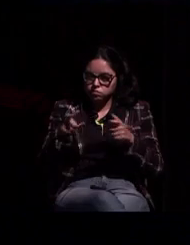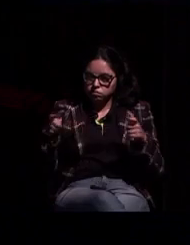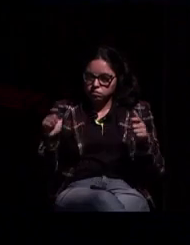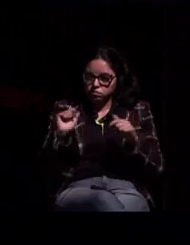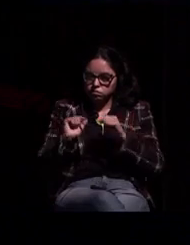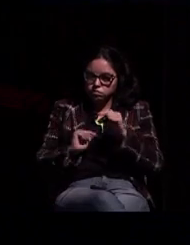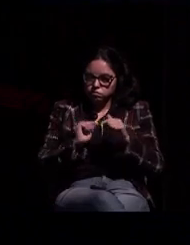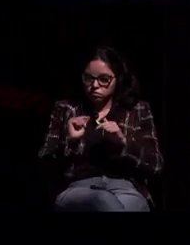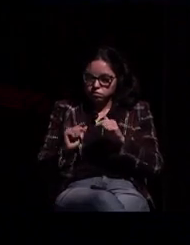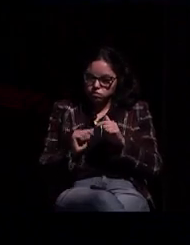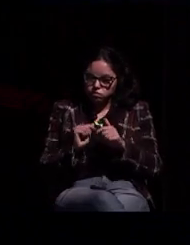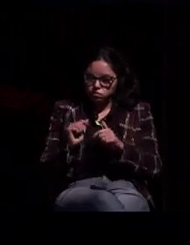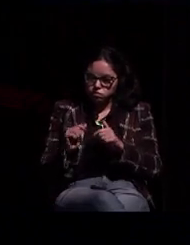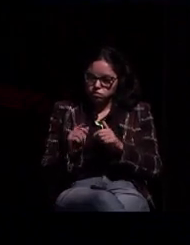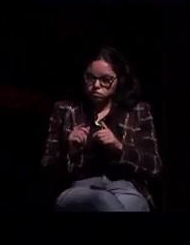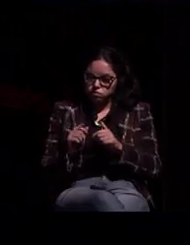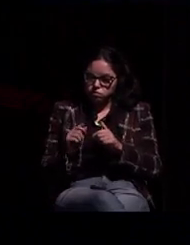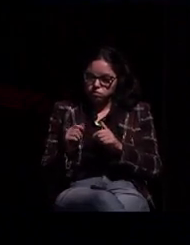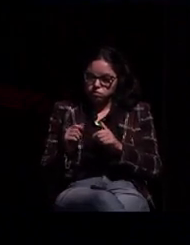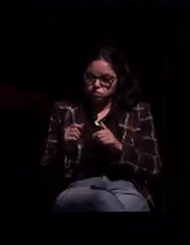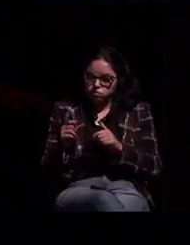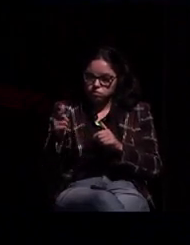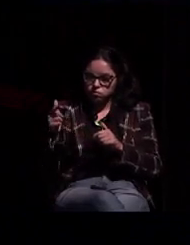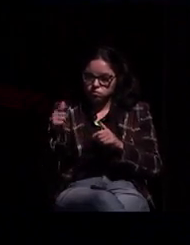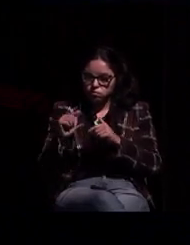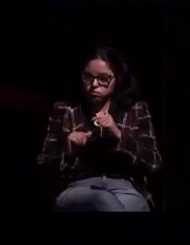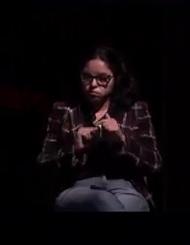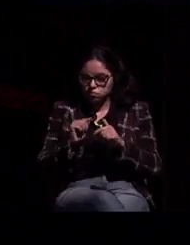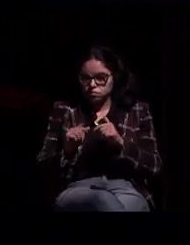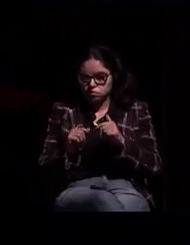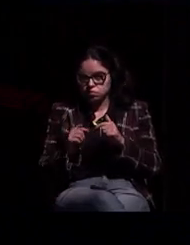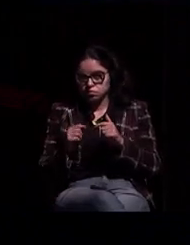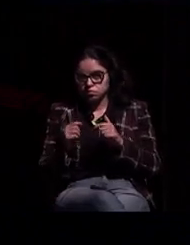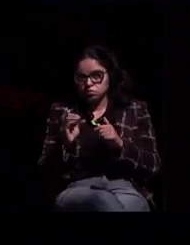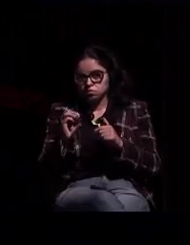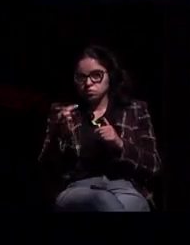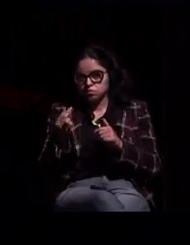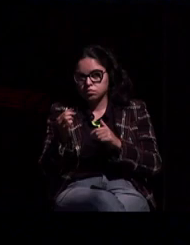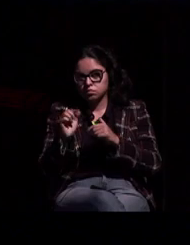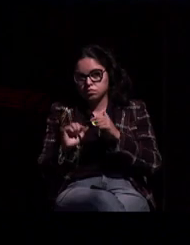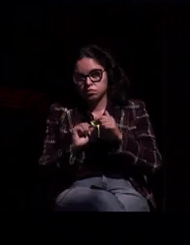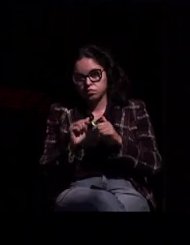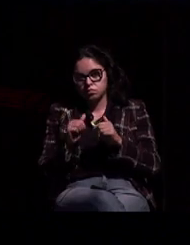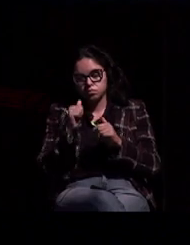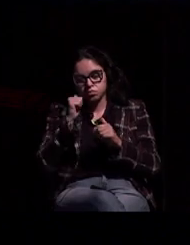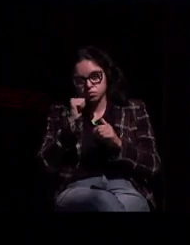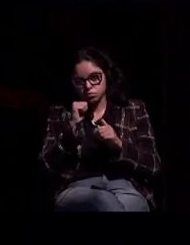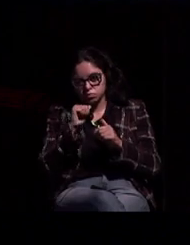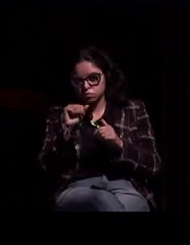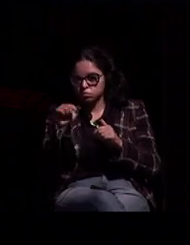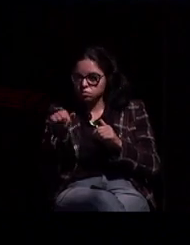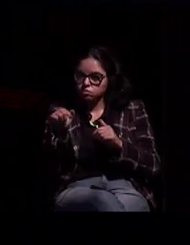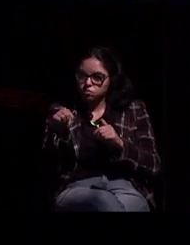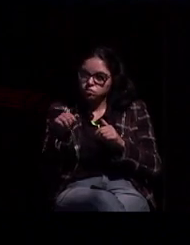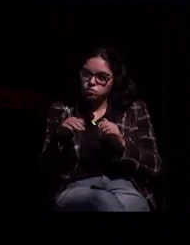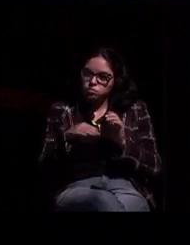This means that workers of that company may have to work the receptionists, and then at the restaurant... This equals to